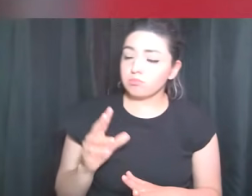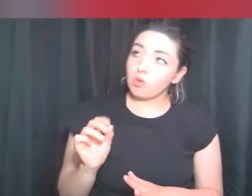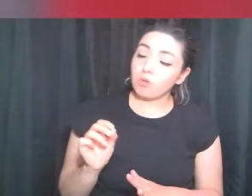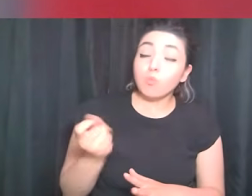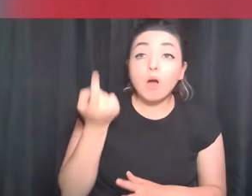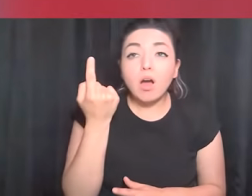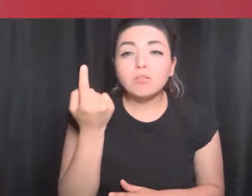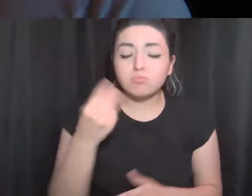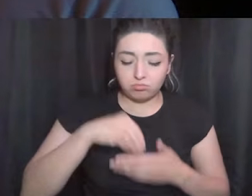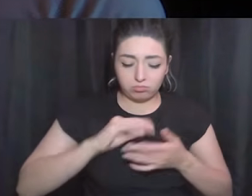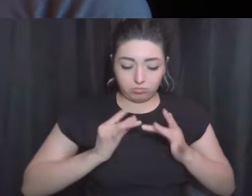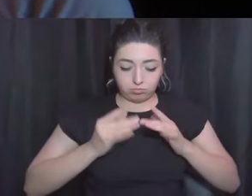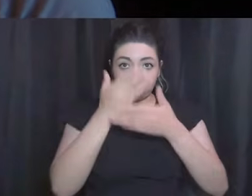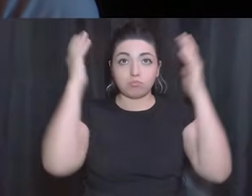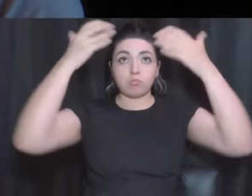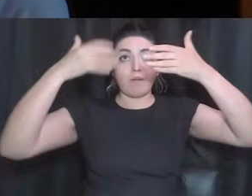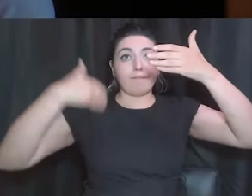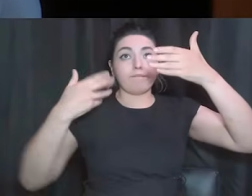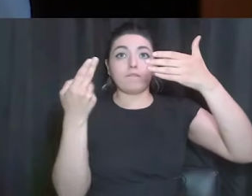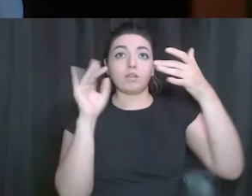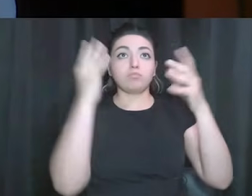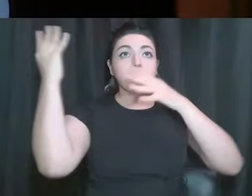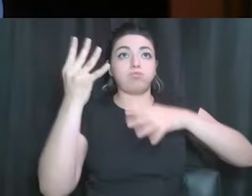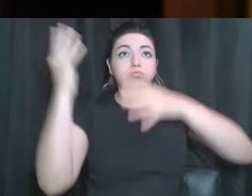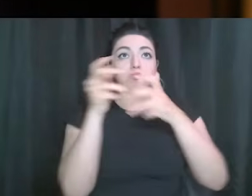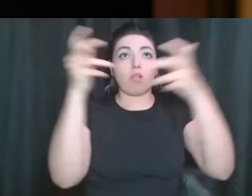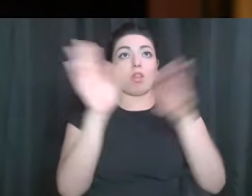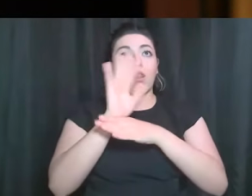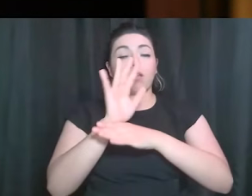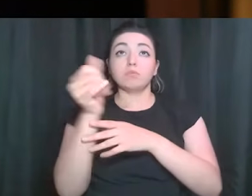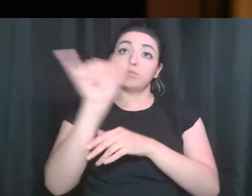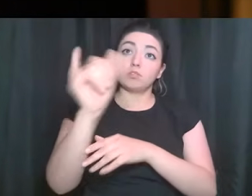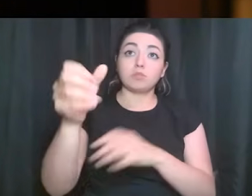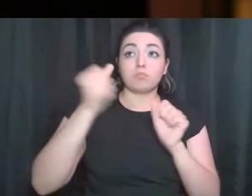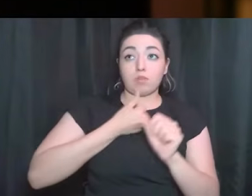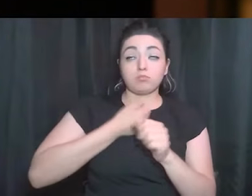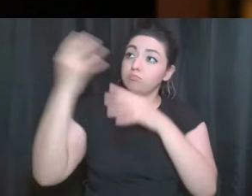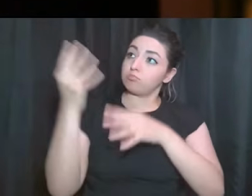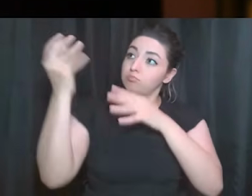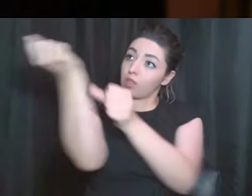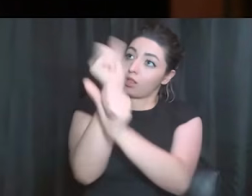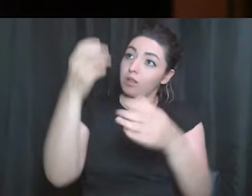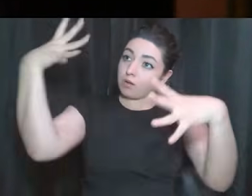No. I mean, I have access to tens of millions of streaming movies in my HUD, along with full synopses I can download instantly,